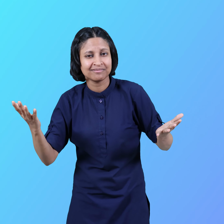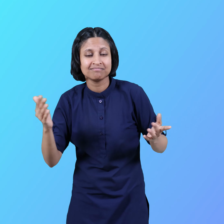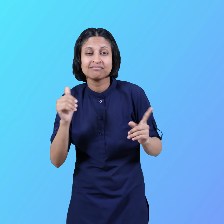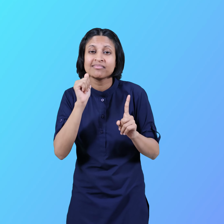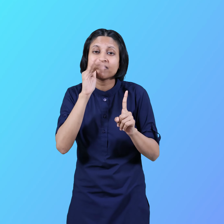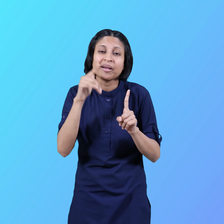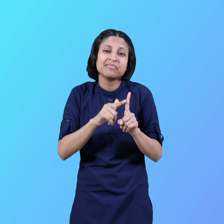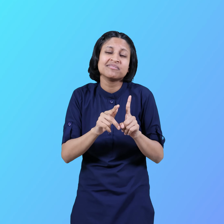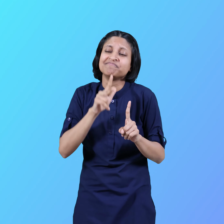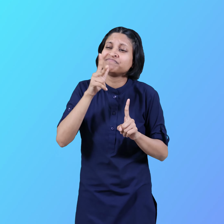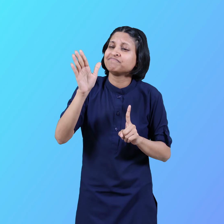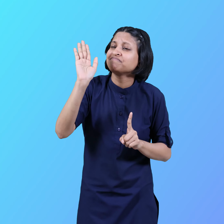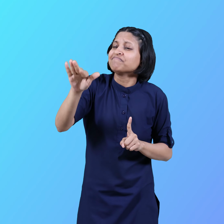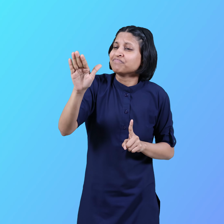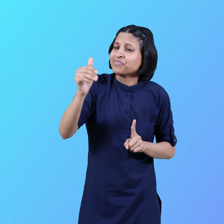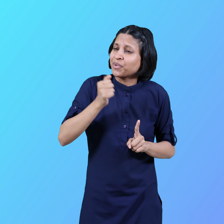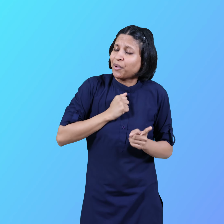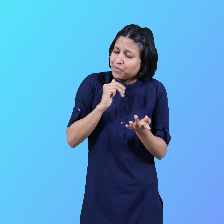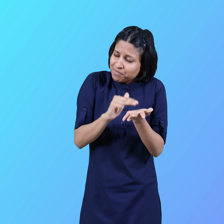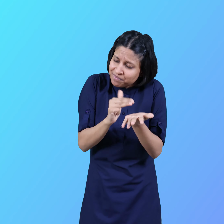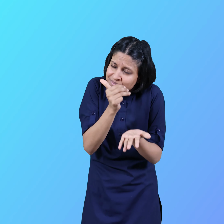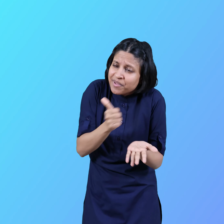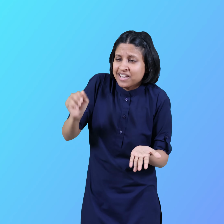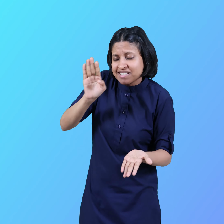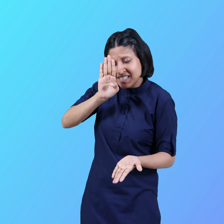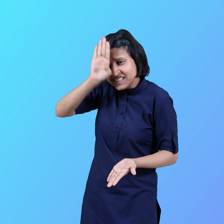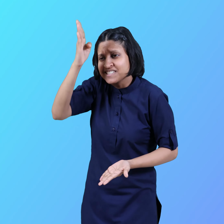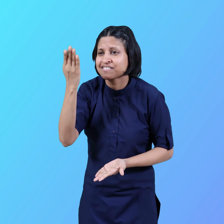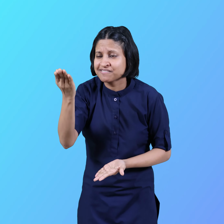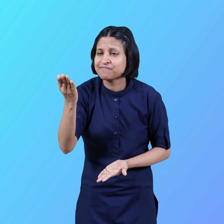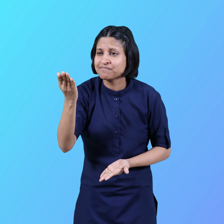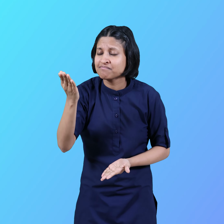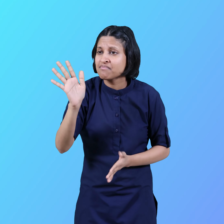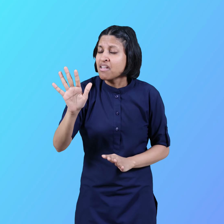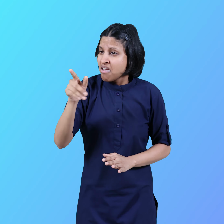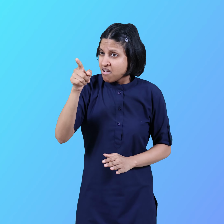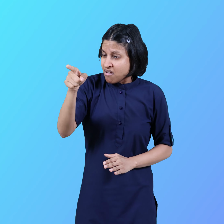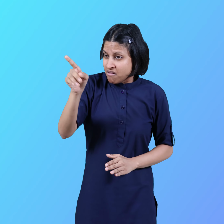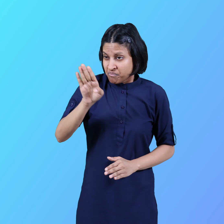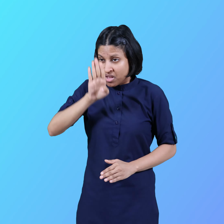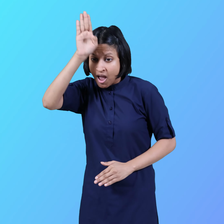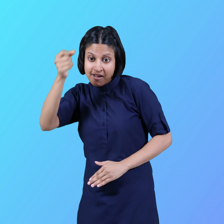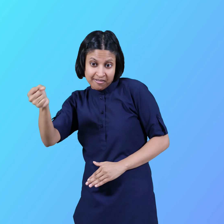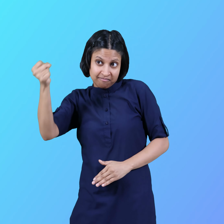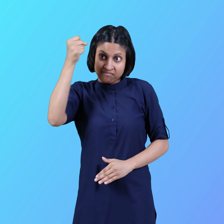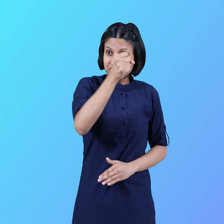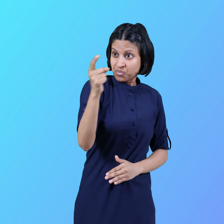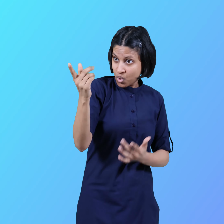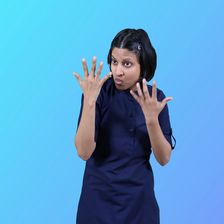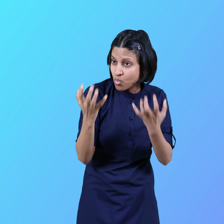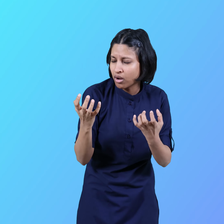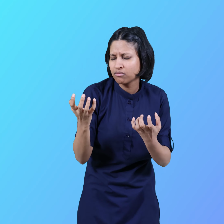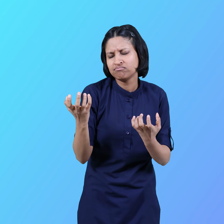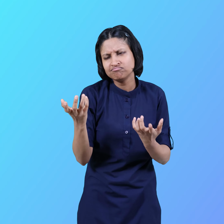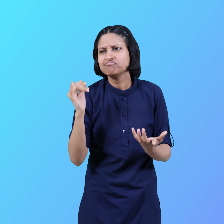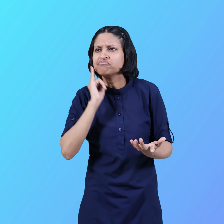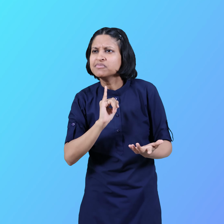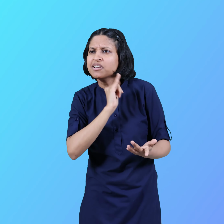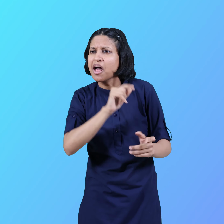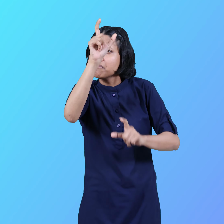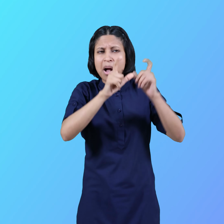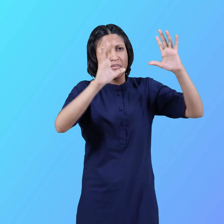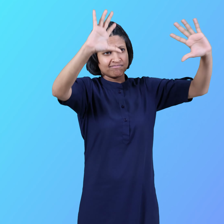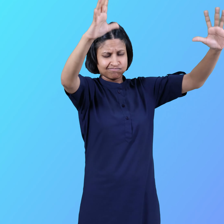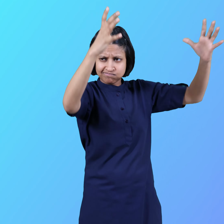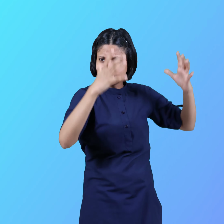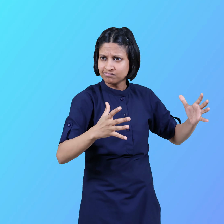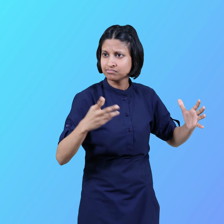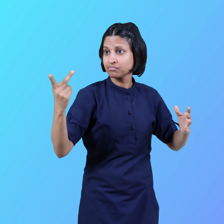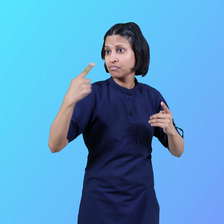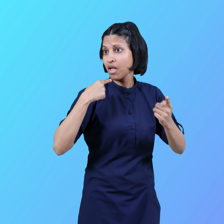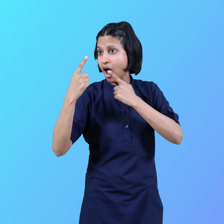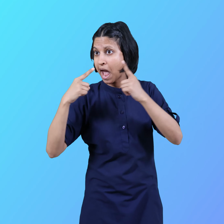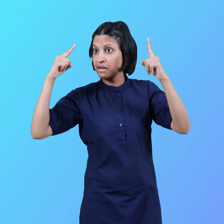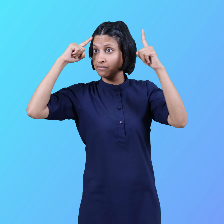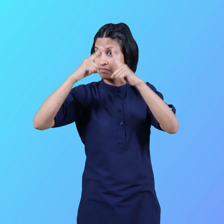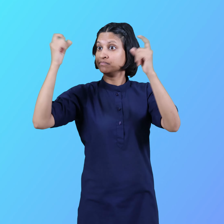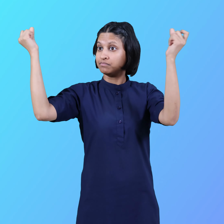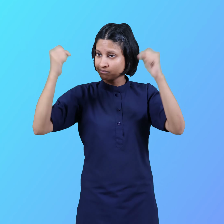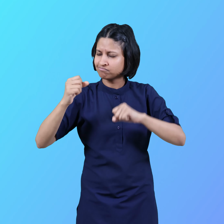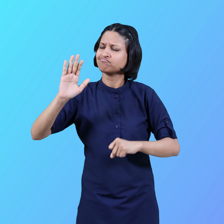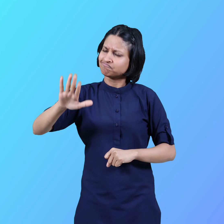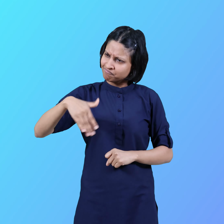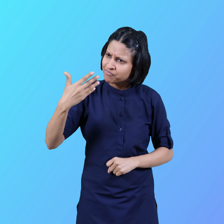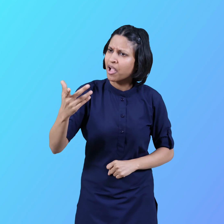Abner said to David, “My lord and king, let me go and bring all the Israelites to you. Then they will make an agreement with you,